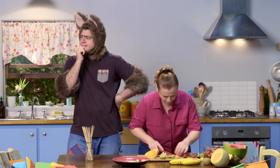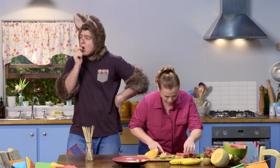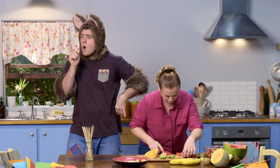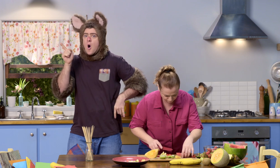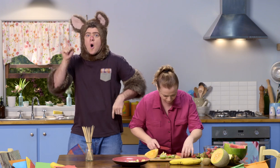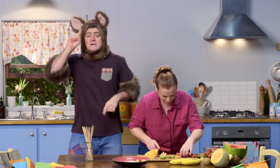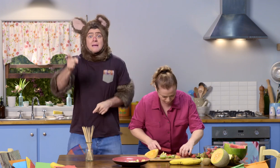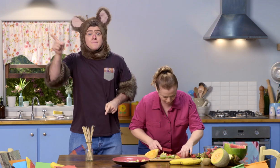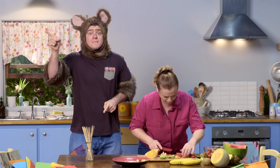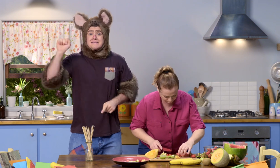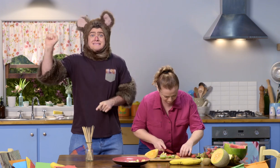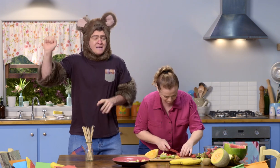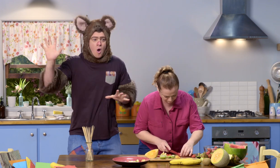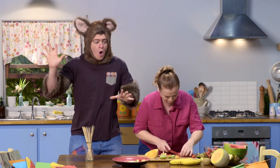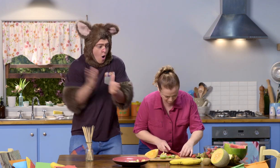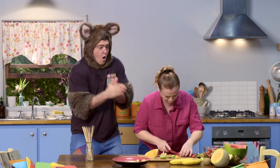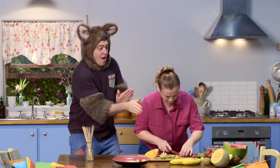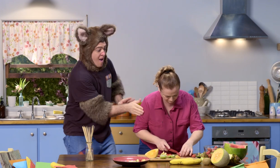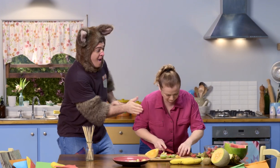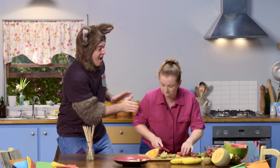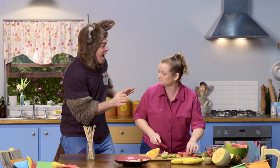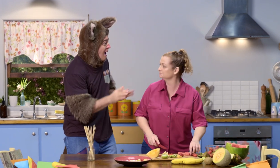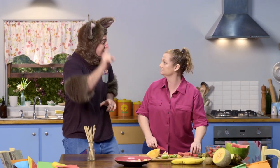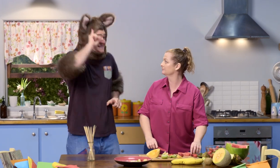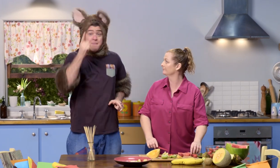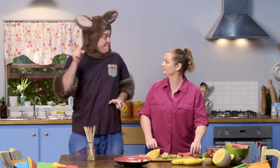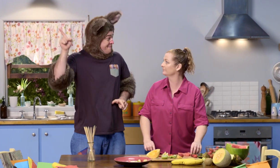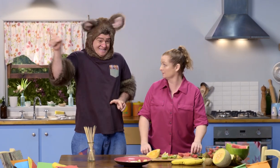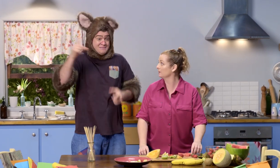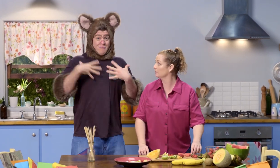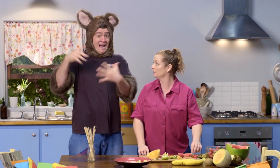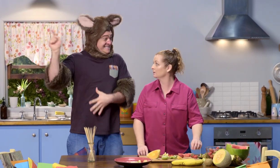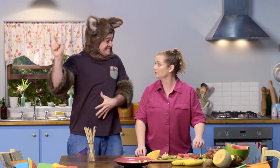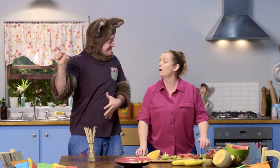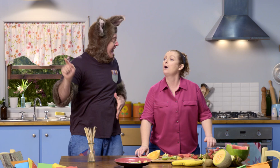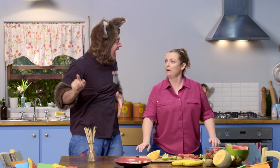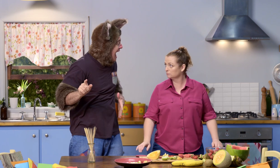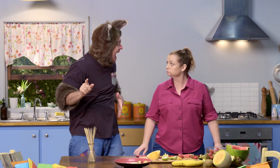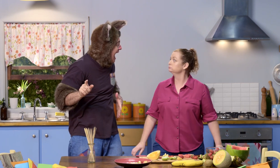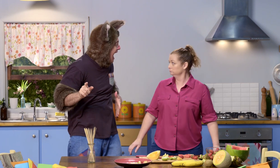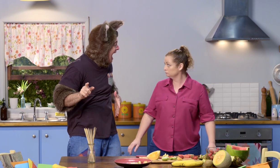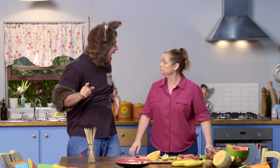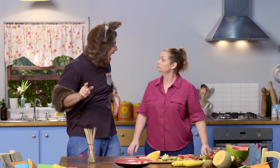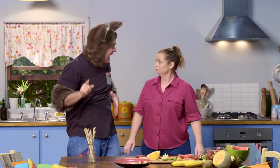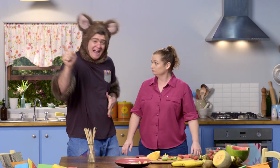Hmm. Skip! Oh, Sally, is the surprise for Skip? It is, isn't it?